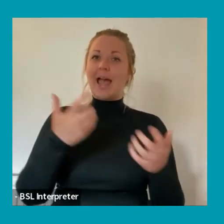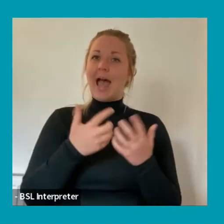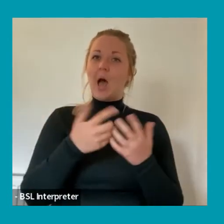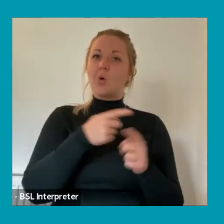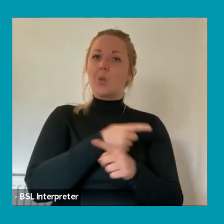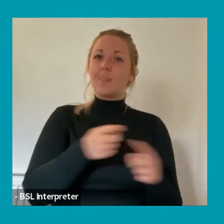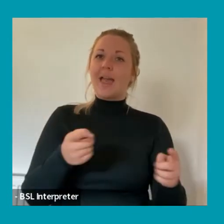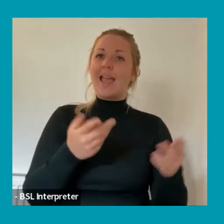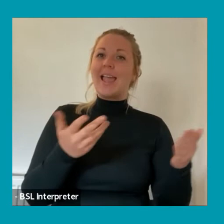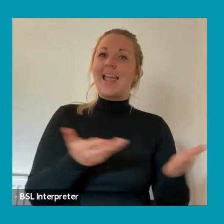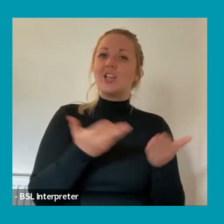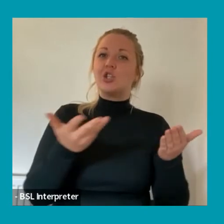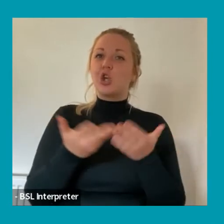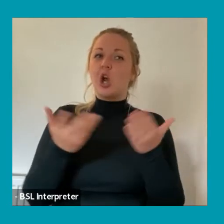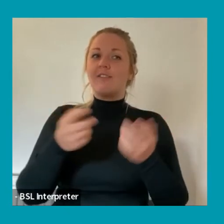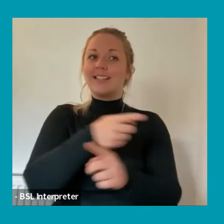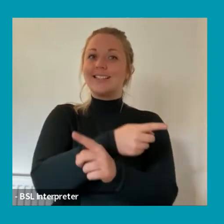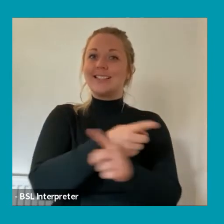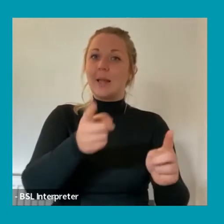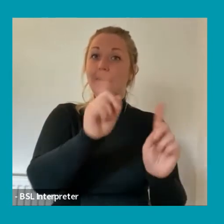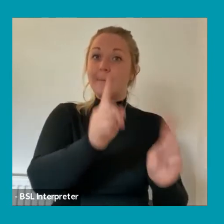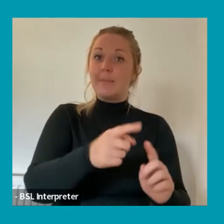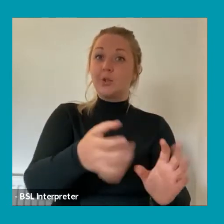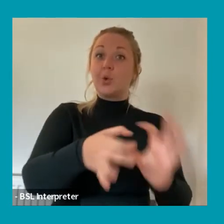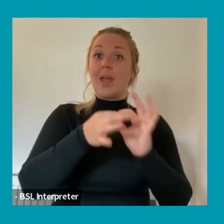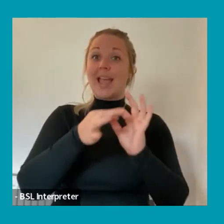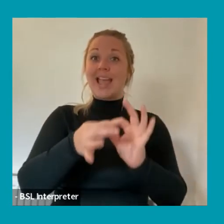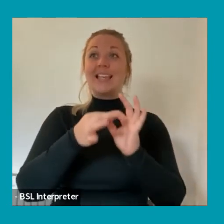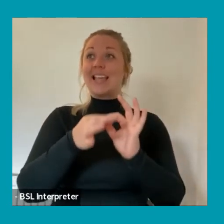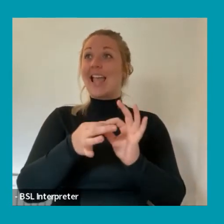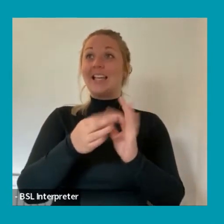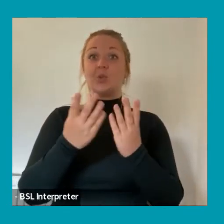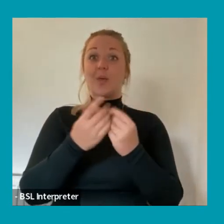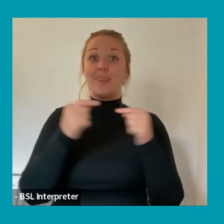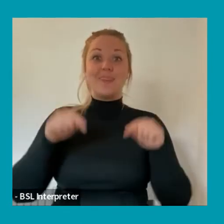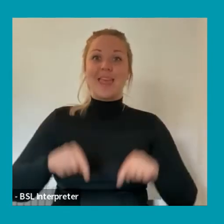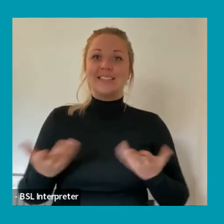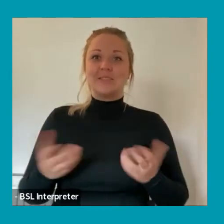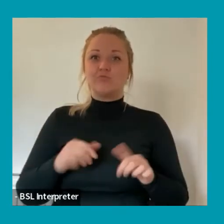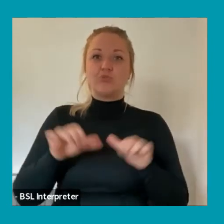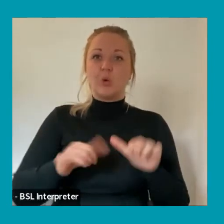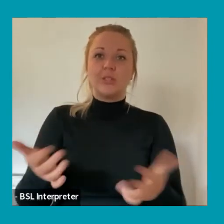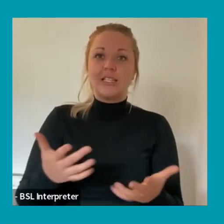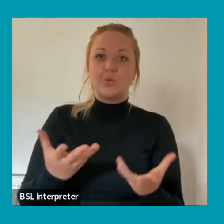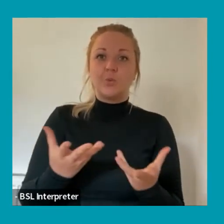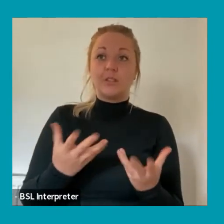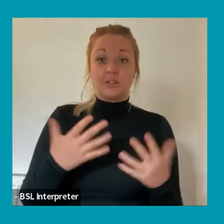To engage with all of this stuff that we're talking about? Where lived experience is so valuable?